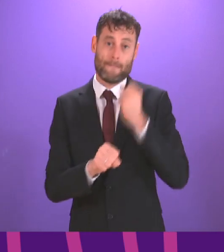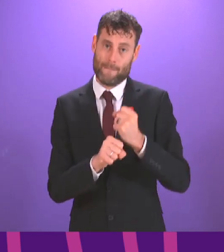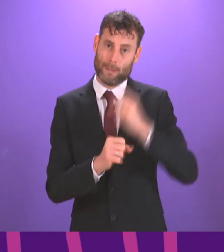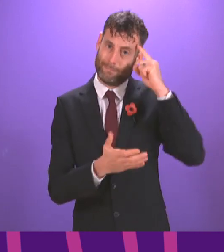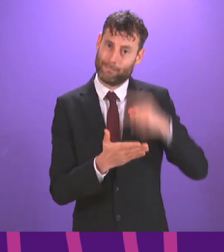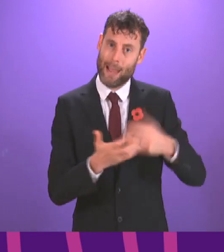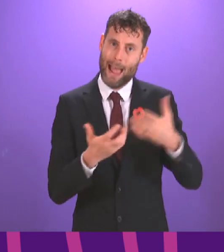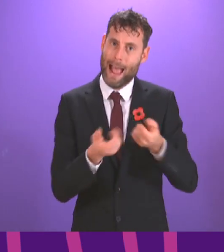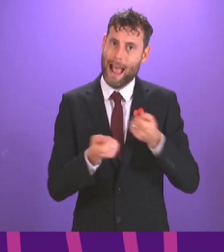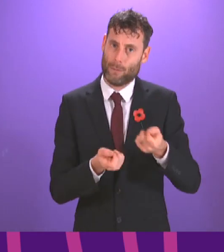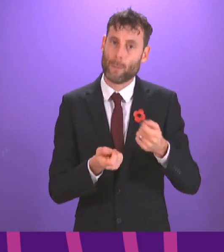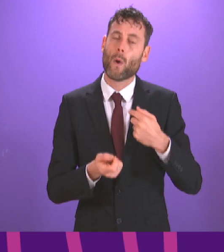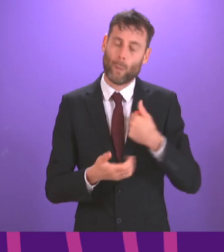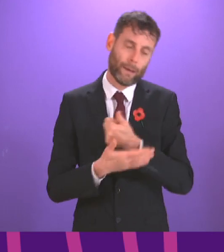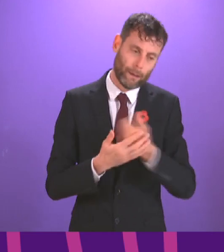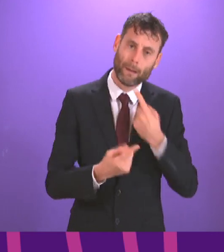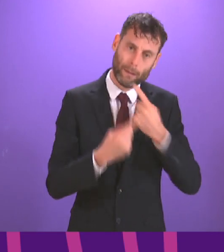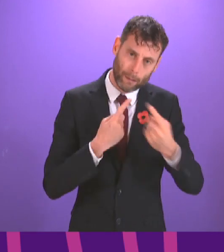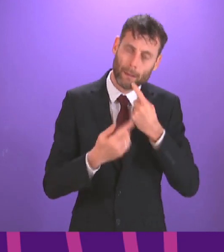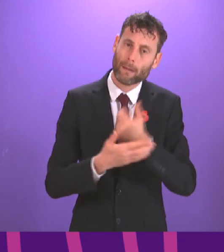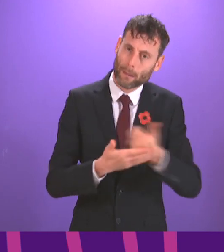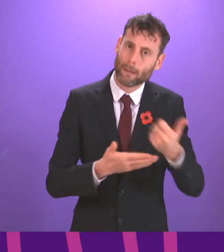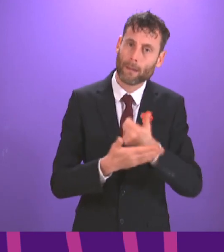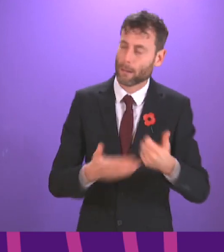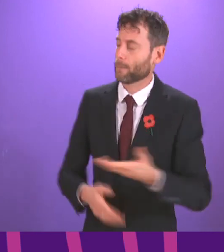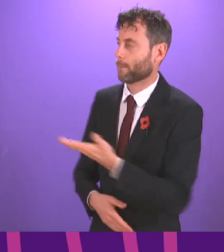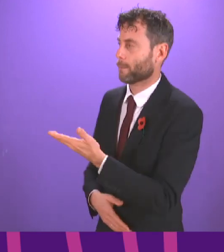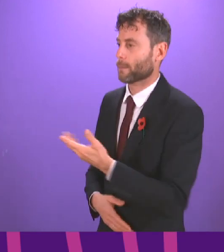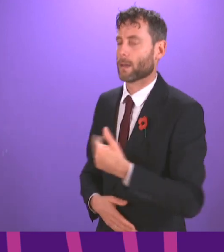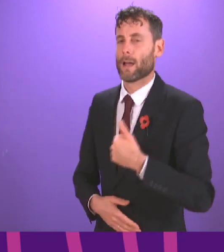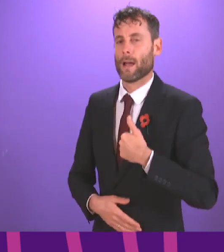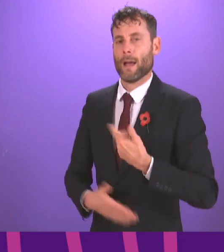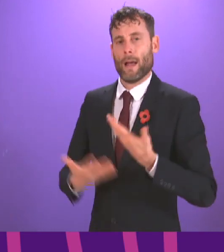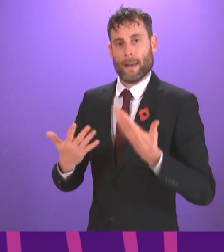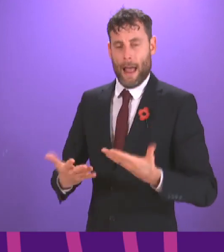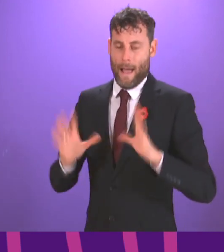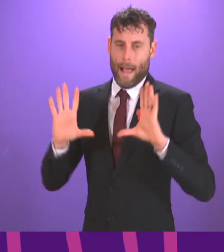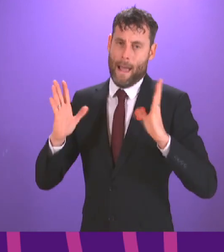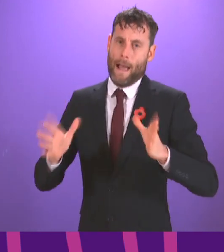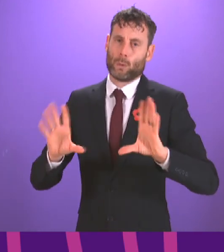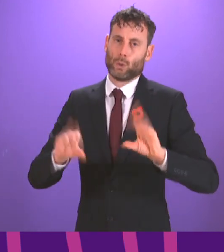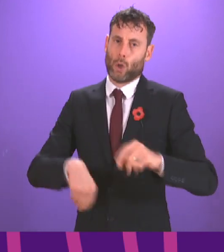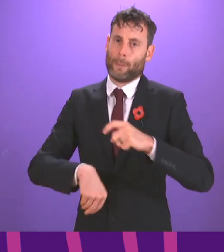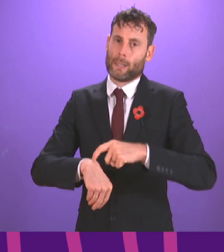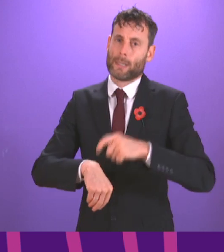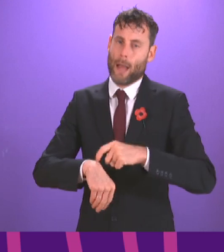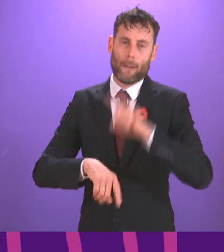The Presiding Officer: I am afraid that although I have let the meeting run on, I do not think that I can let it run any further.